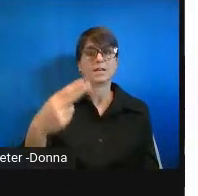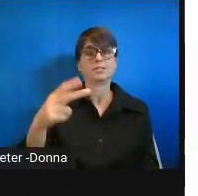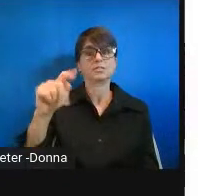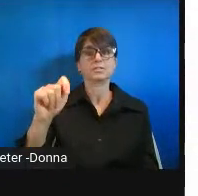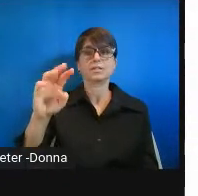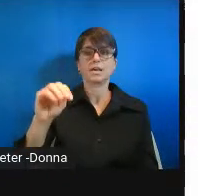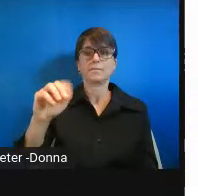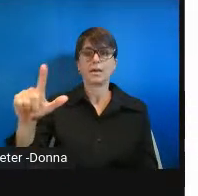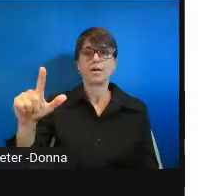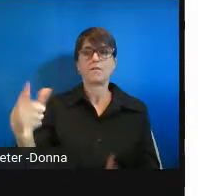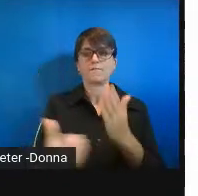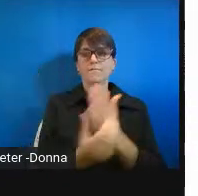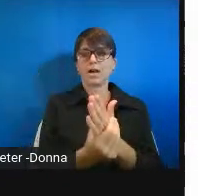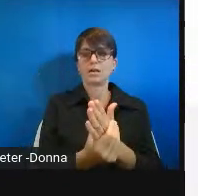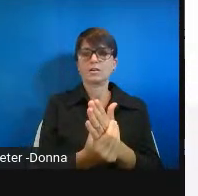A very nice tool is from .